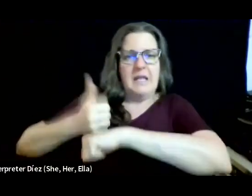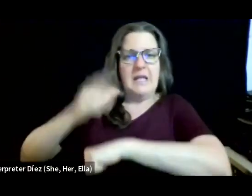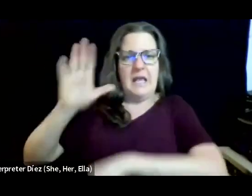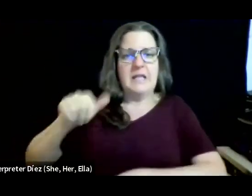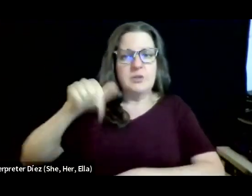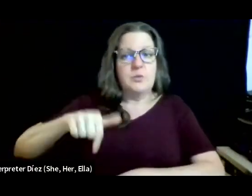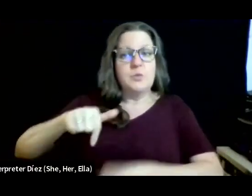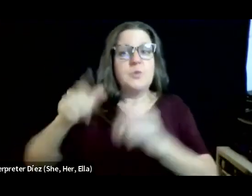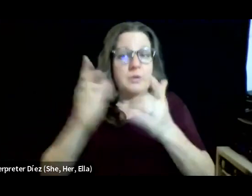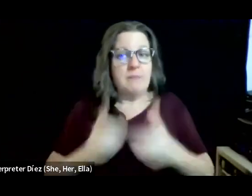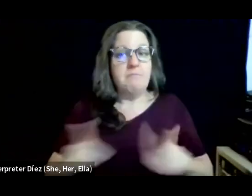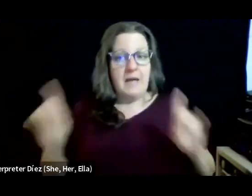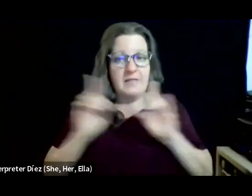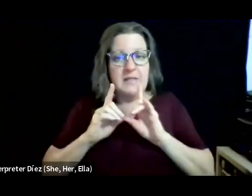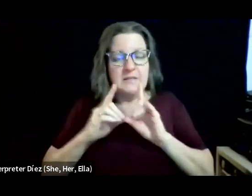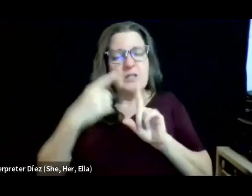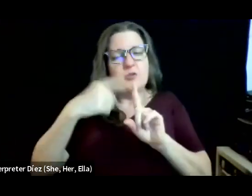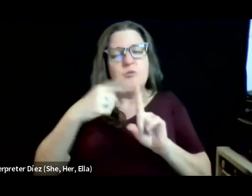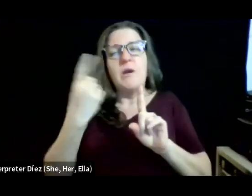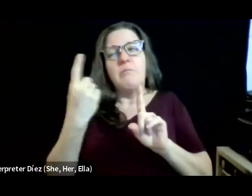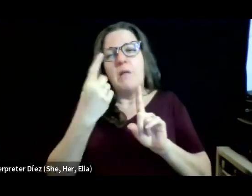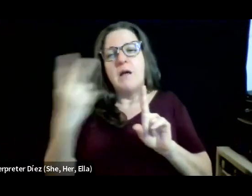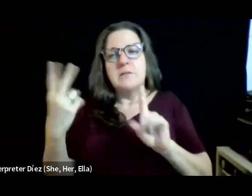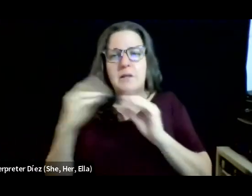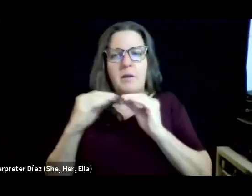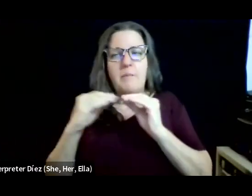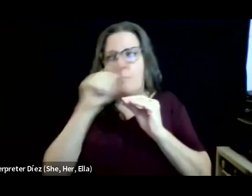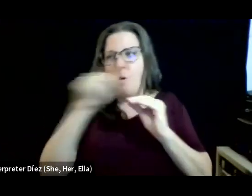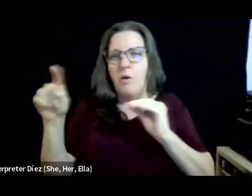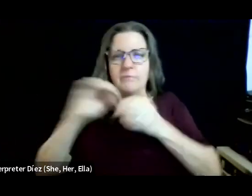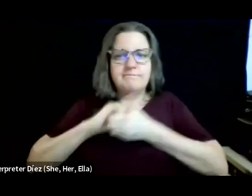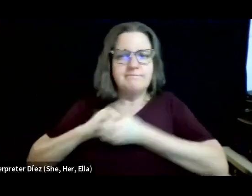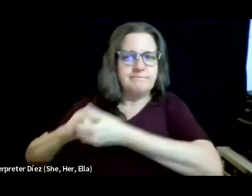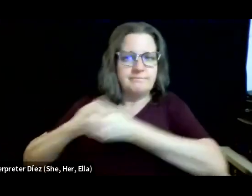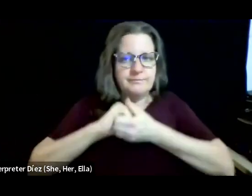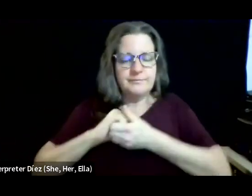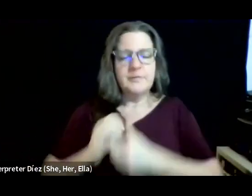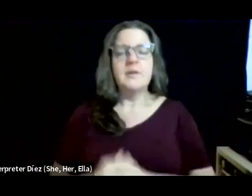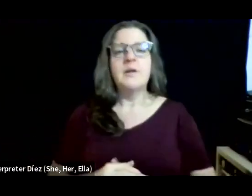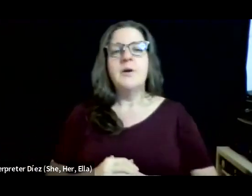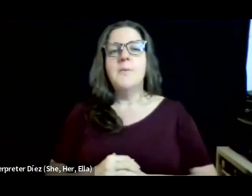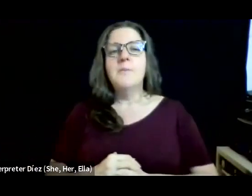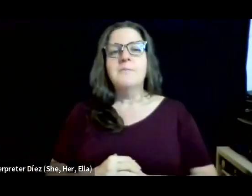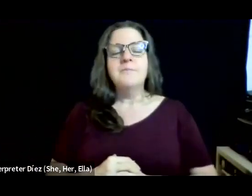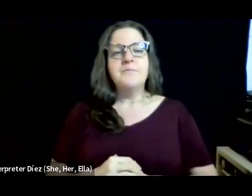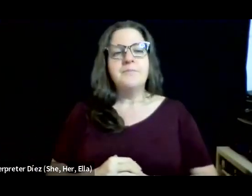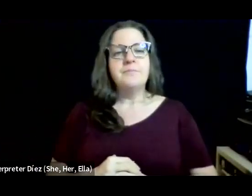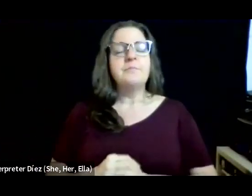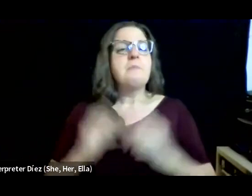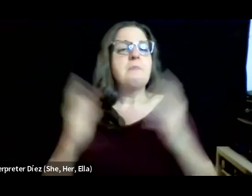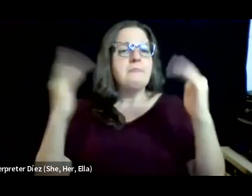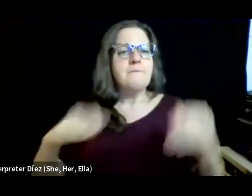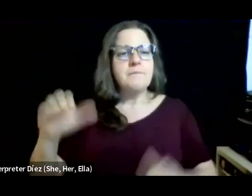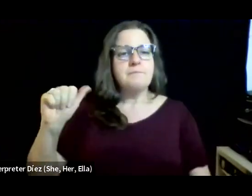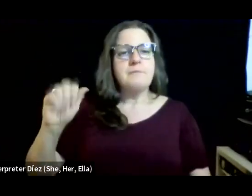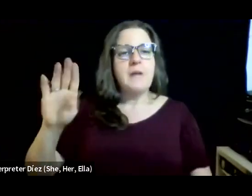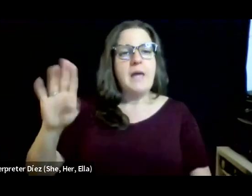along with a couple of other Districts. Uh, I'll go down AB 1705 I already